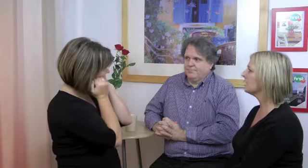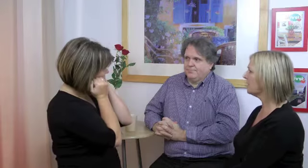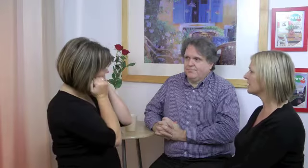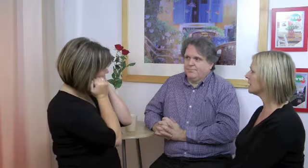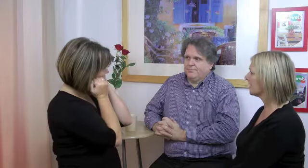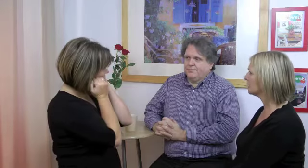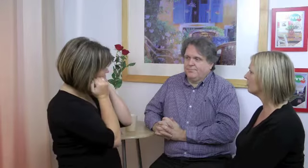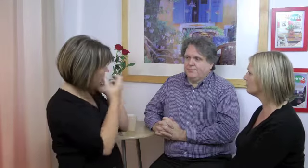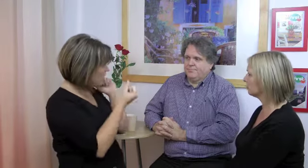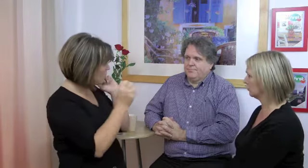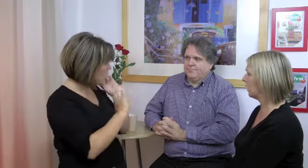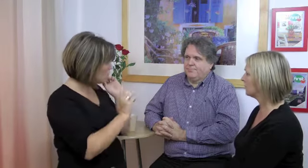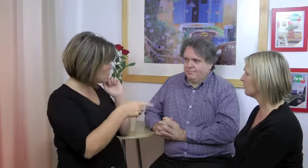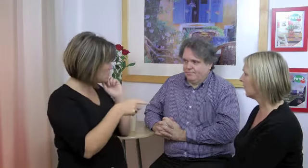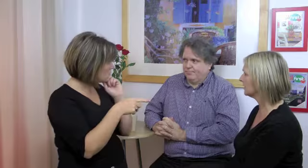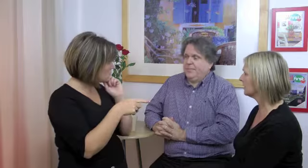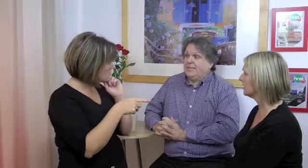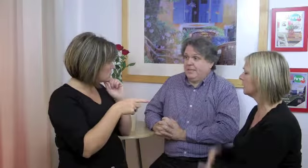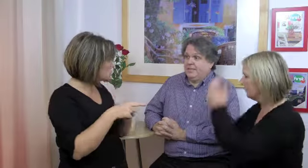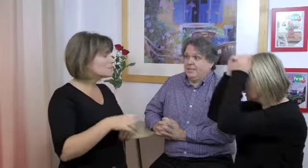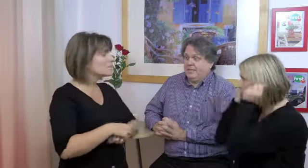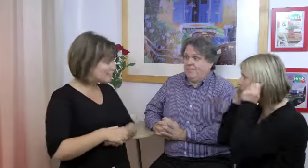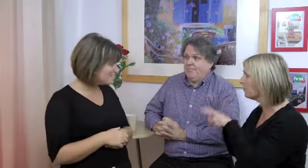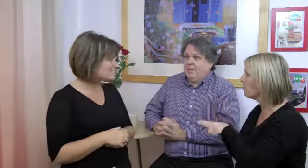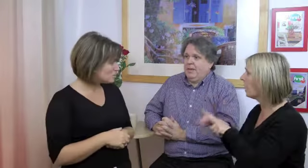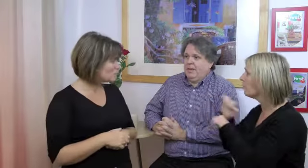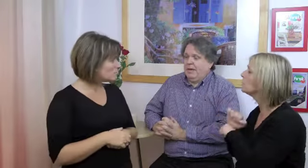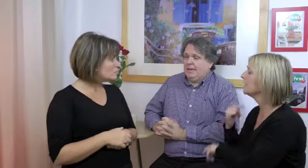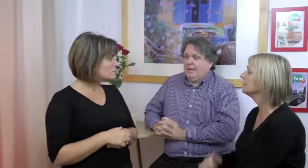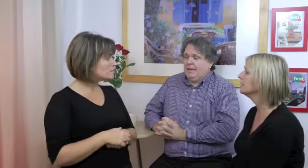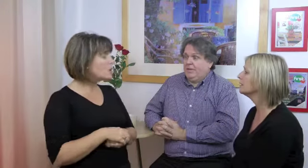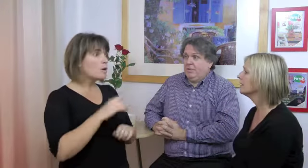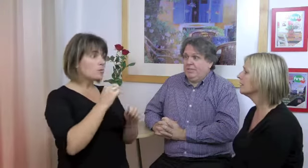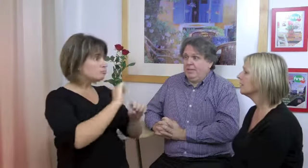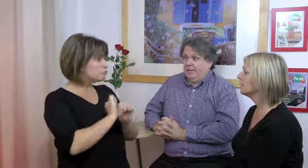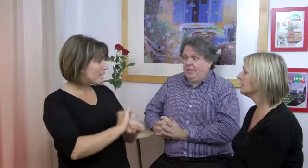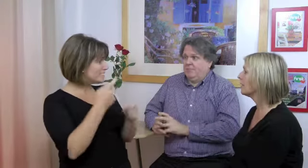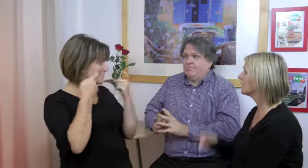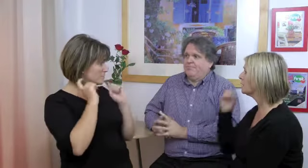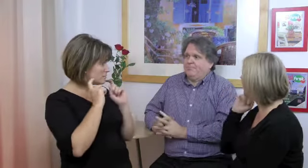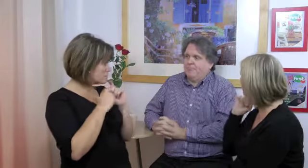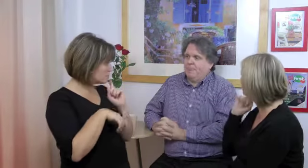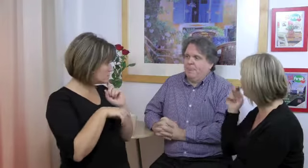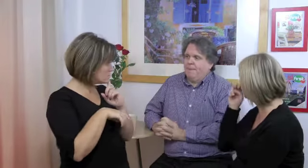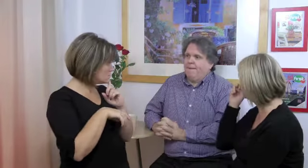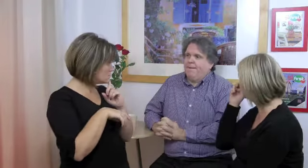So he wears a skullcap as well, does he? Yes he does. So, that's to protect his hearing aid?